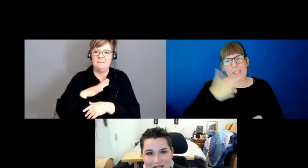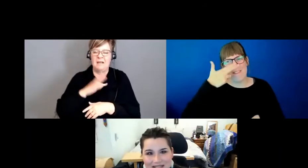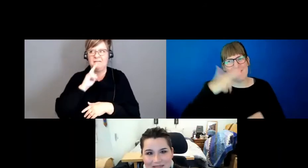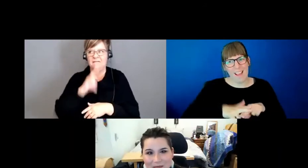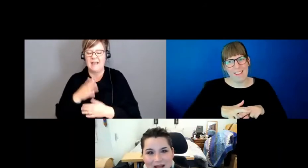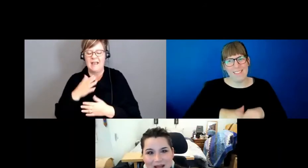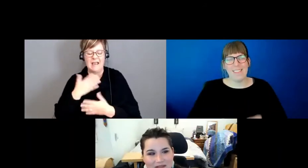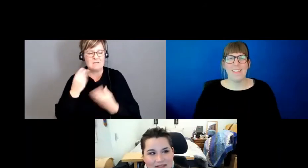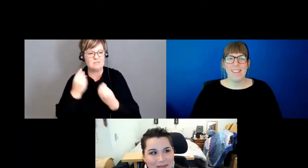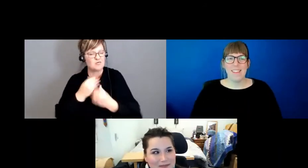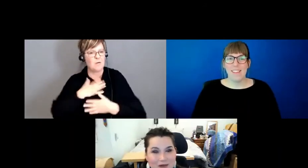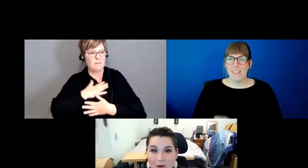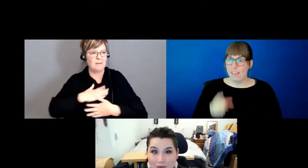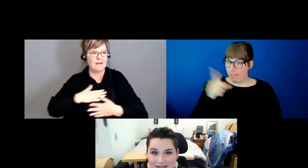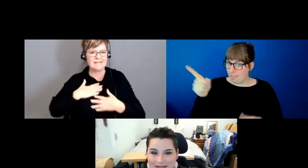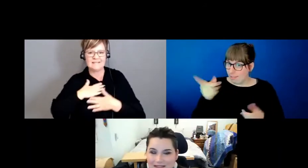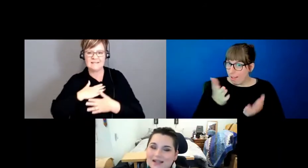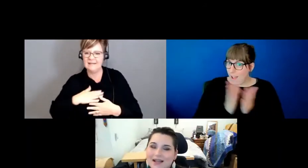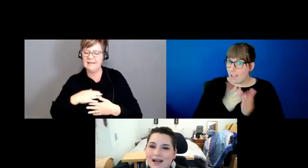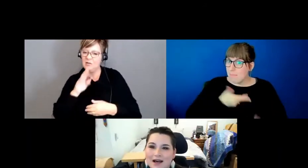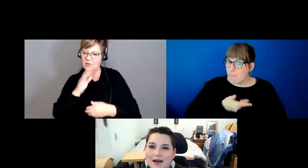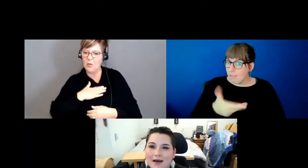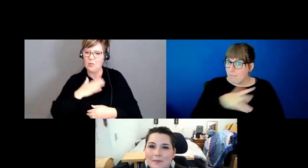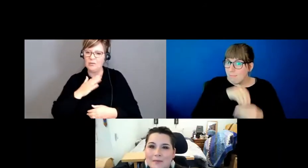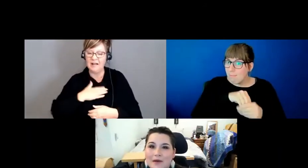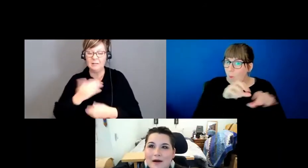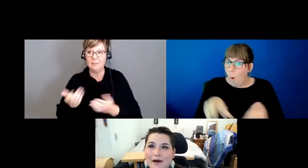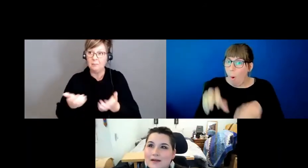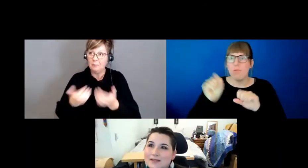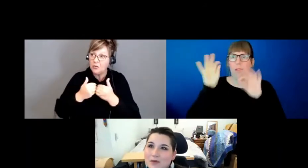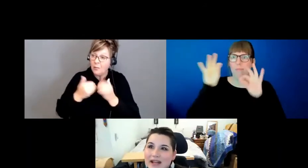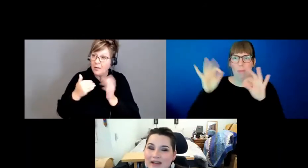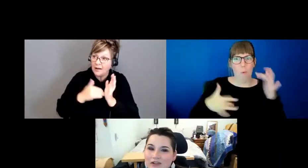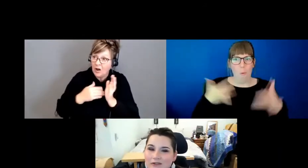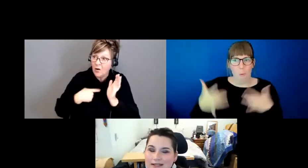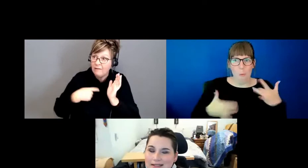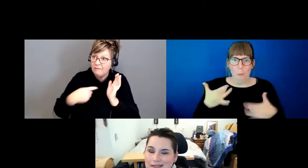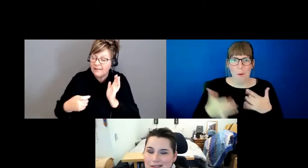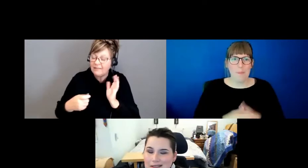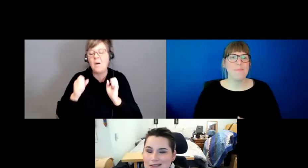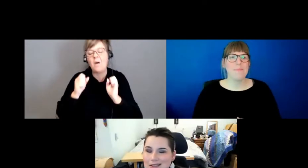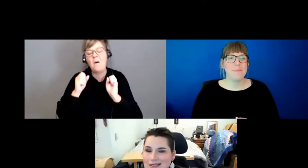ASKED ME BACK BUT THIS TIME AS A HOST. ALSO WHAT I HAVE ON THE HORIZON JUST BECAUSE I